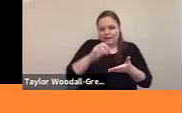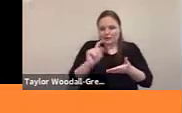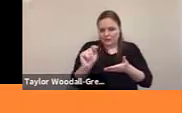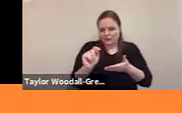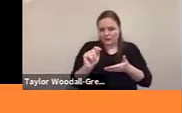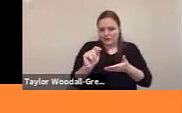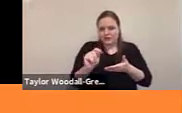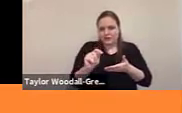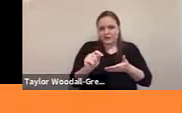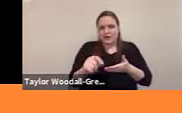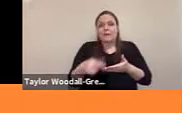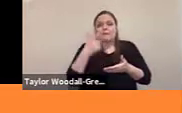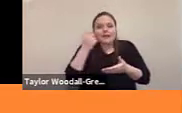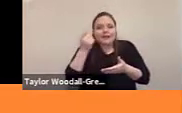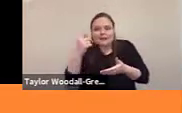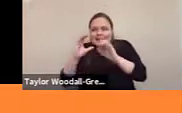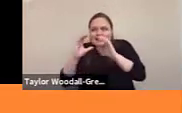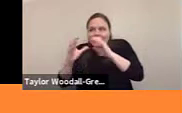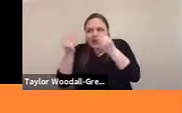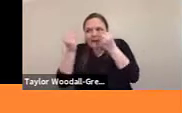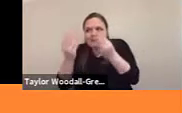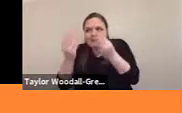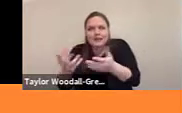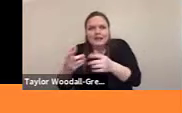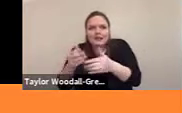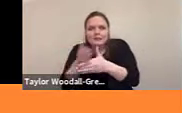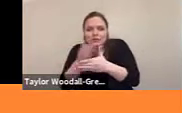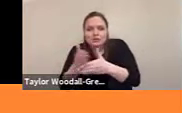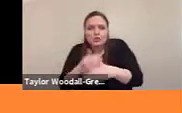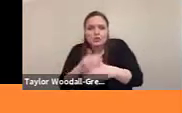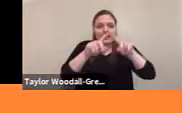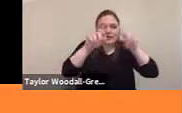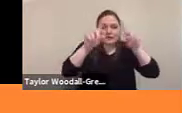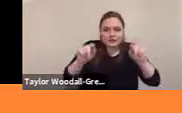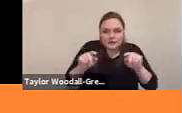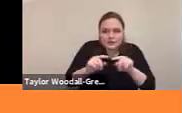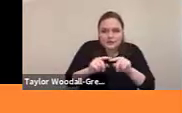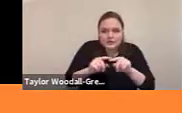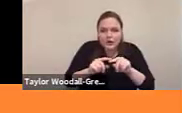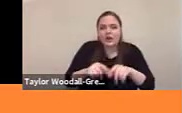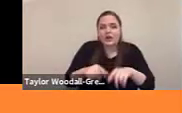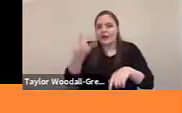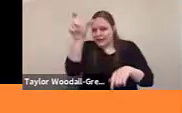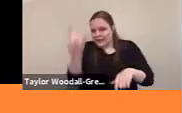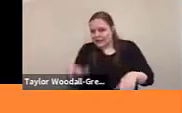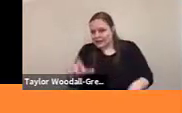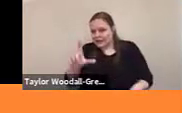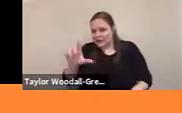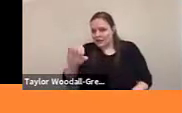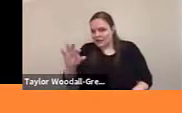because it's conveying meaning between the square in the legend with the corresponding (UNKNOWN).